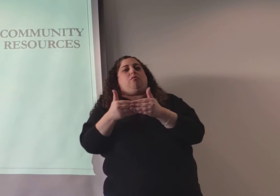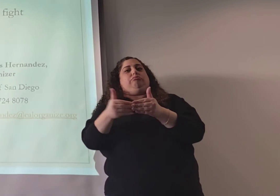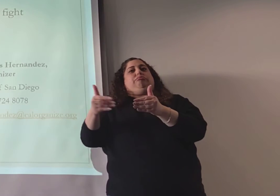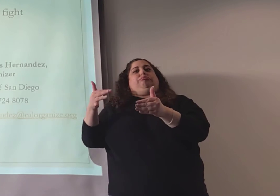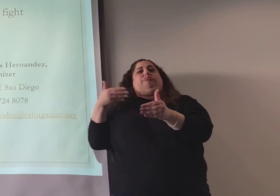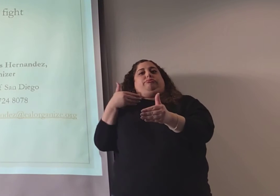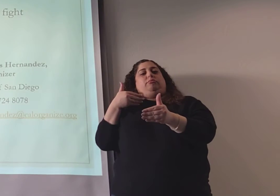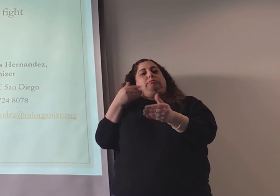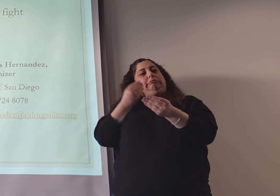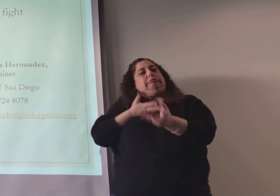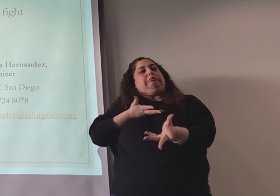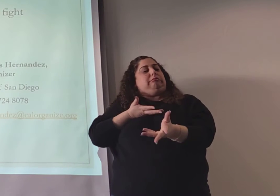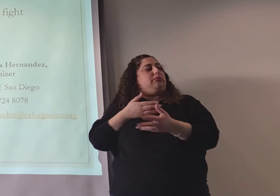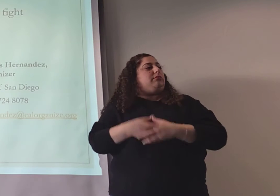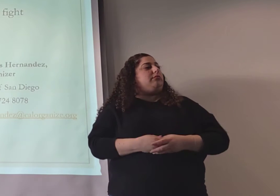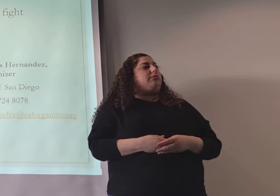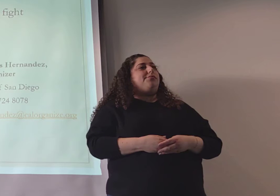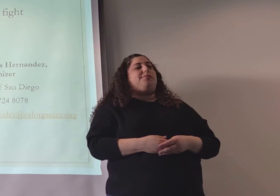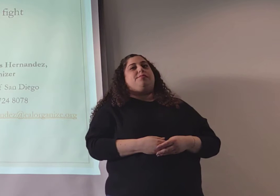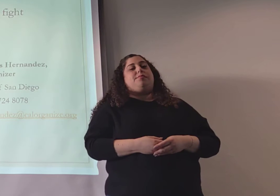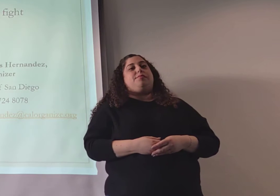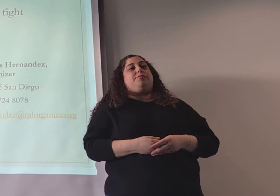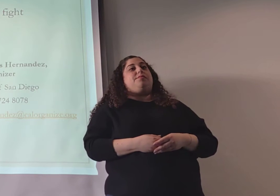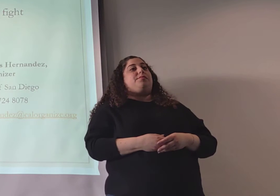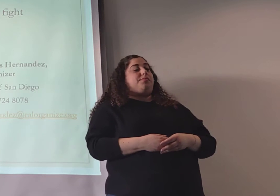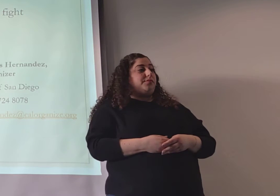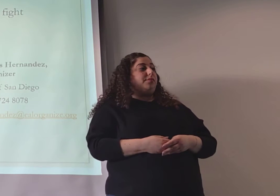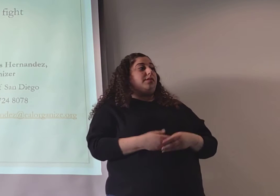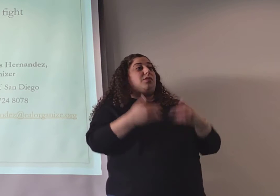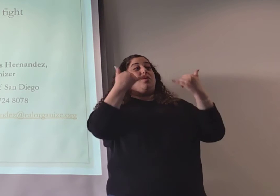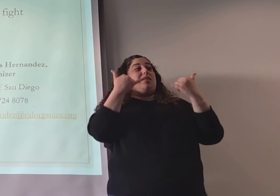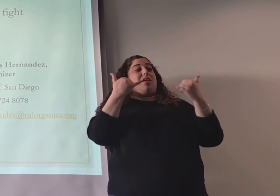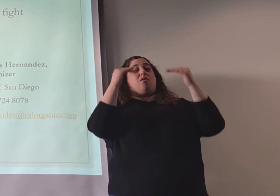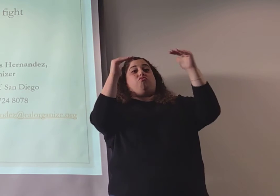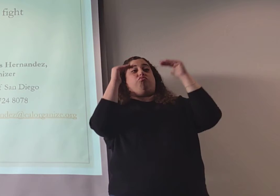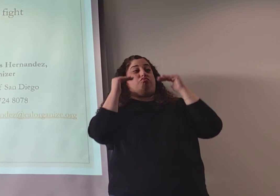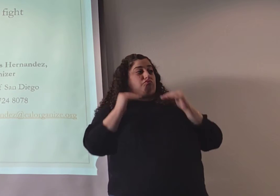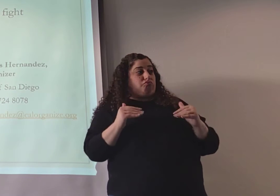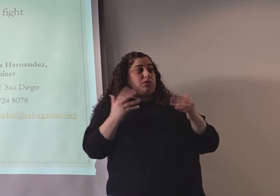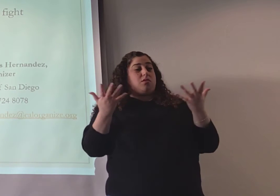So finally, I wanted to talk about community resources because I couldn't cover everything